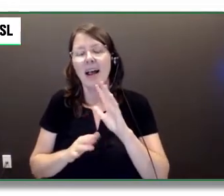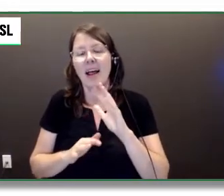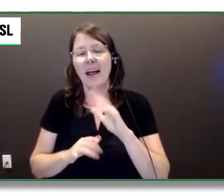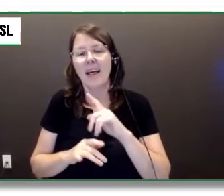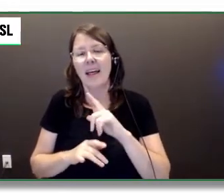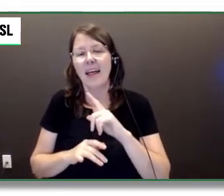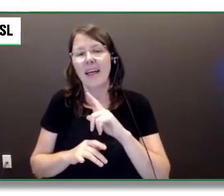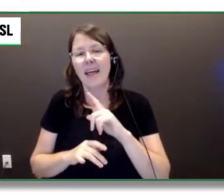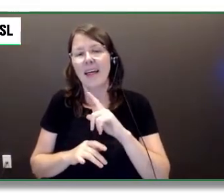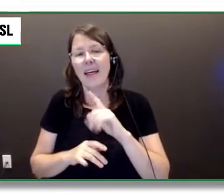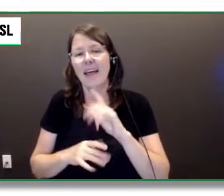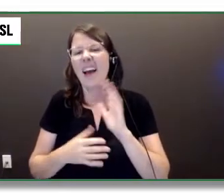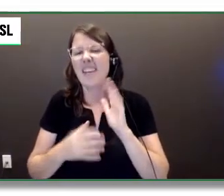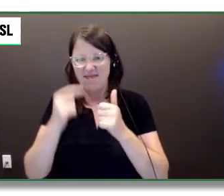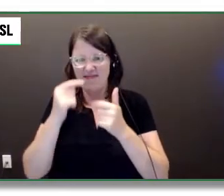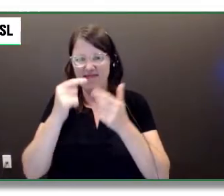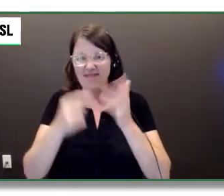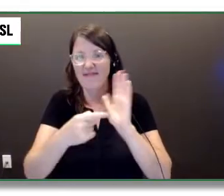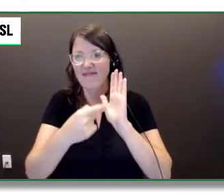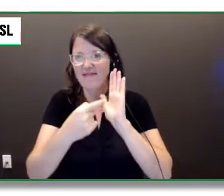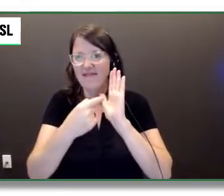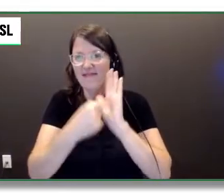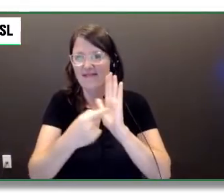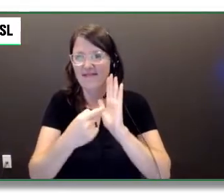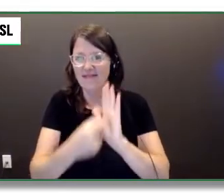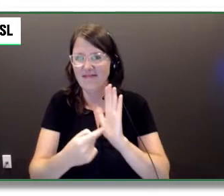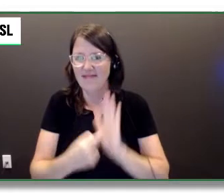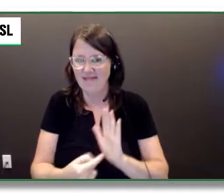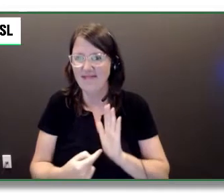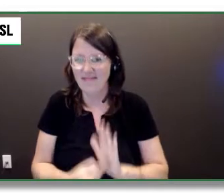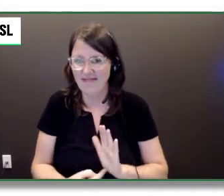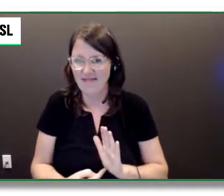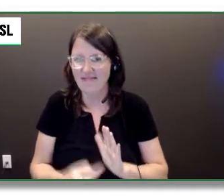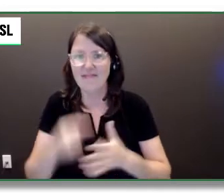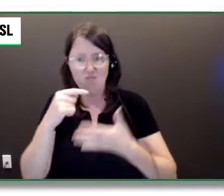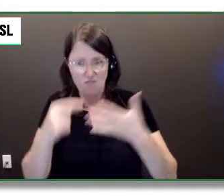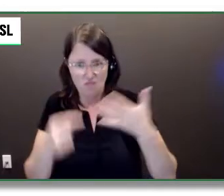virtual park accessibility, they are missing key digital access options like